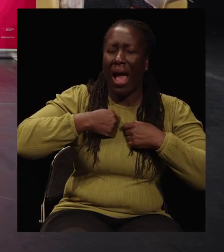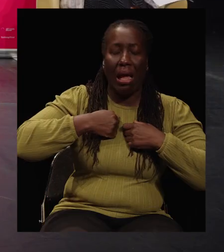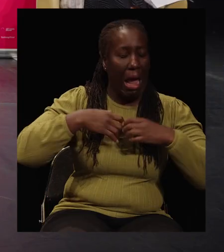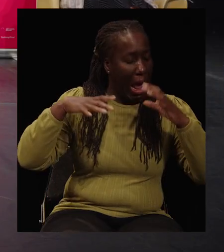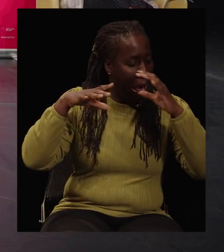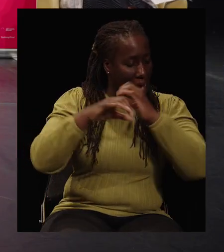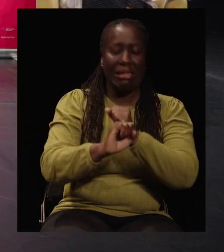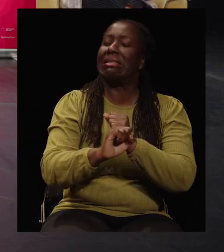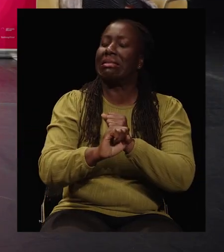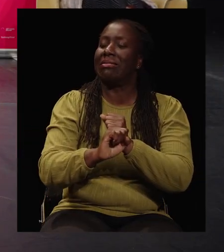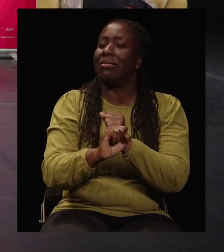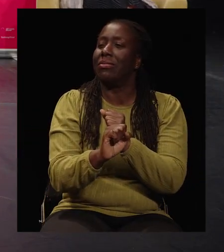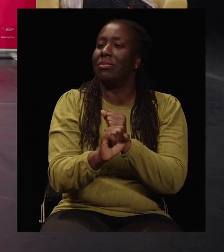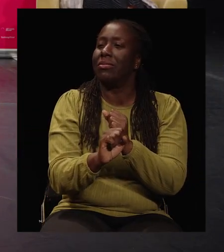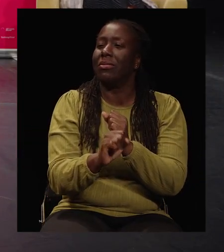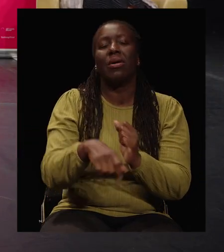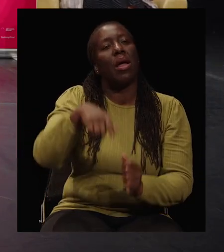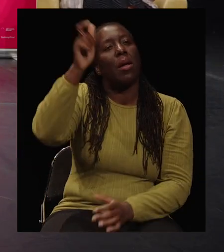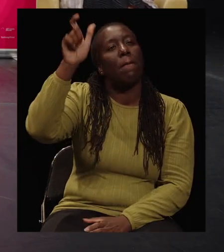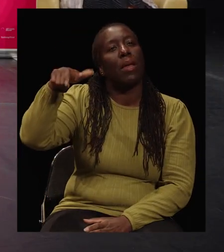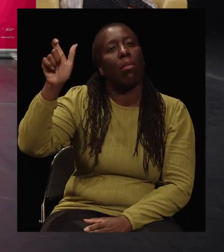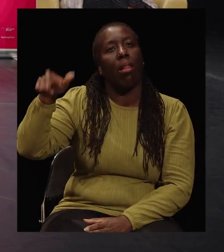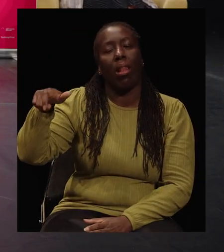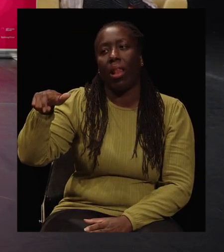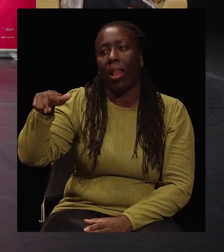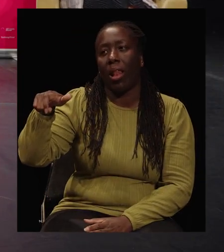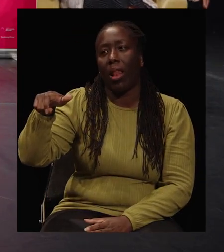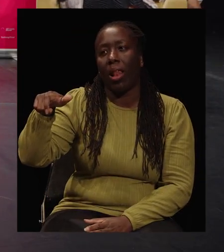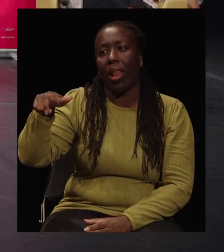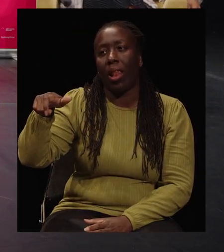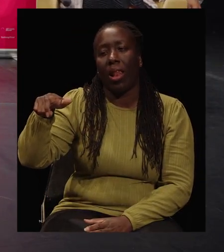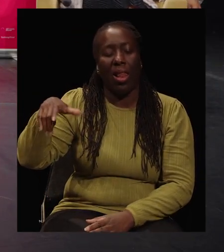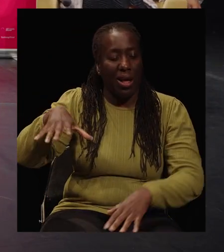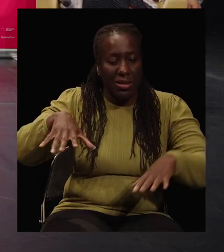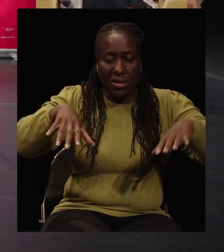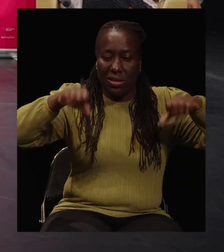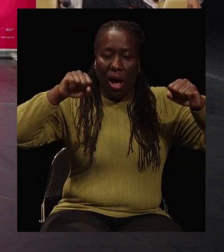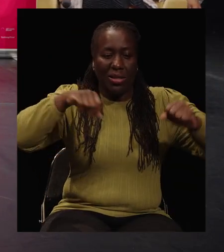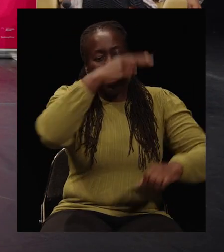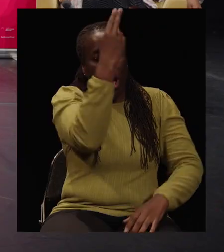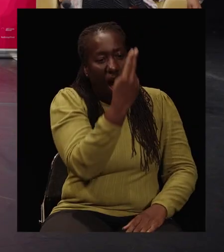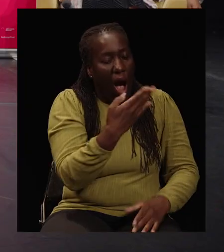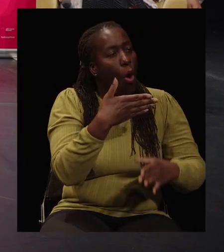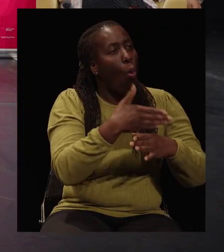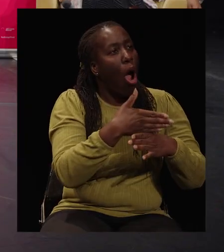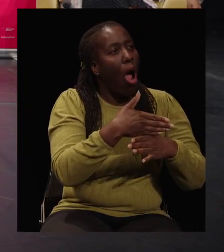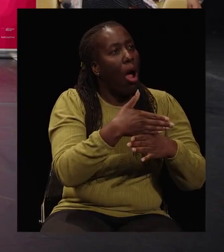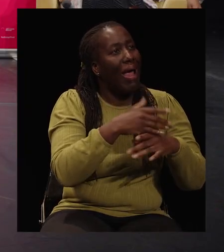is people who started out working class and it's not all about money and I get that,